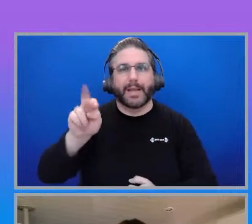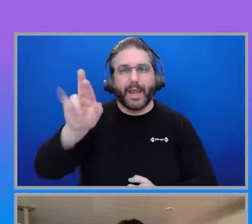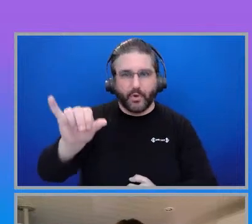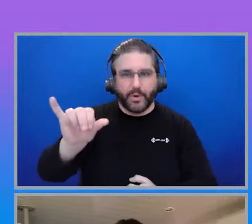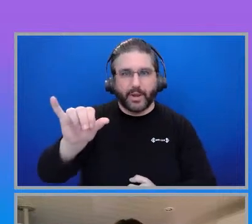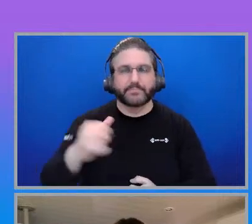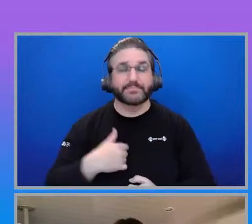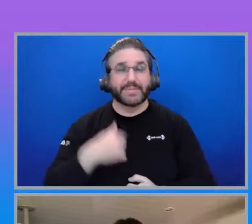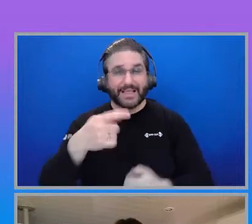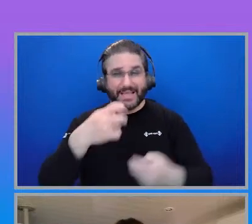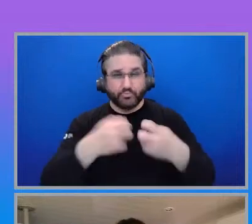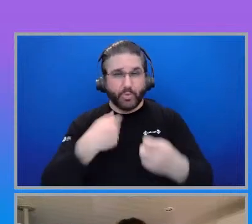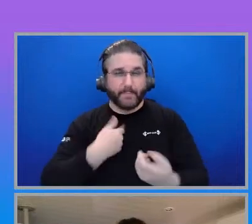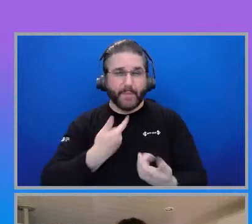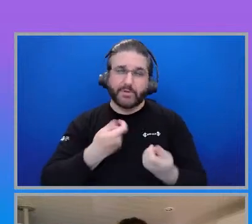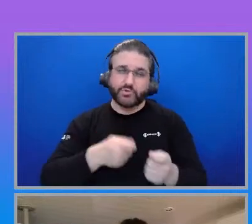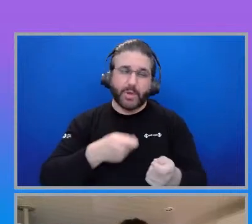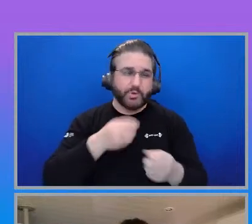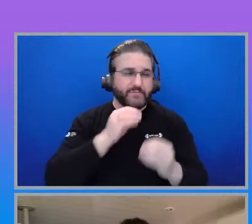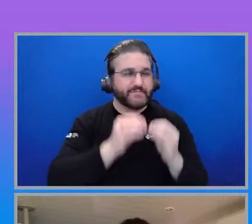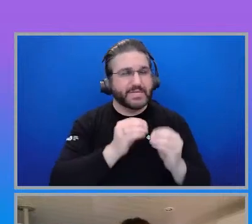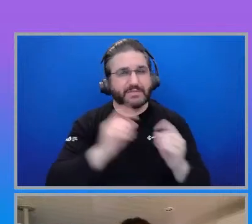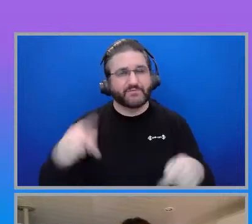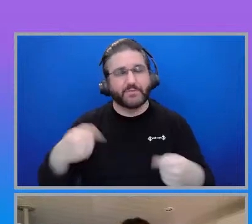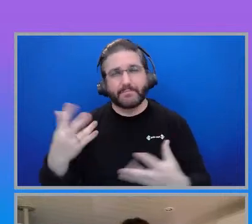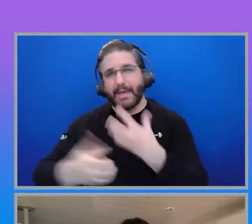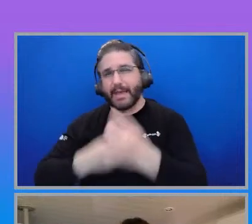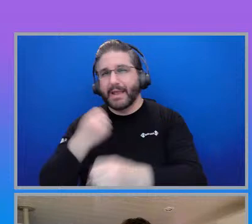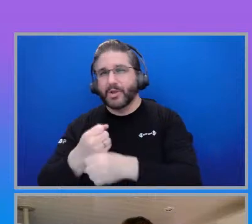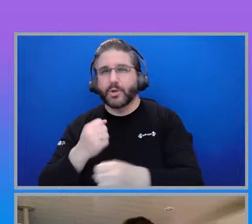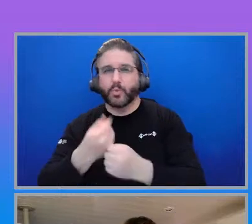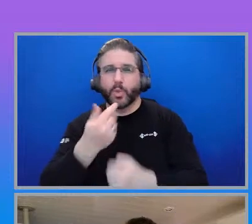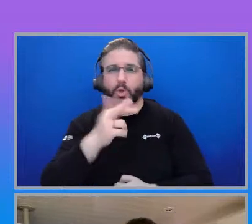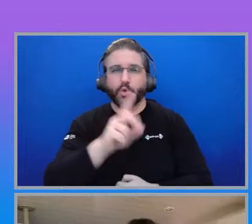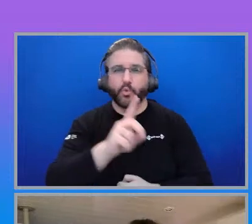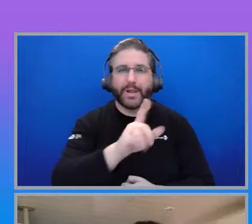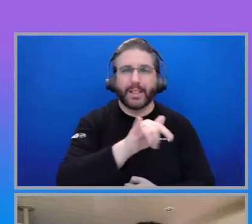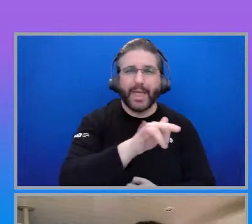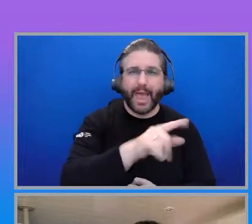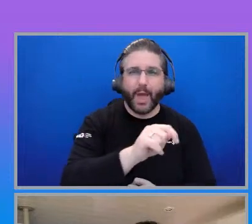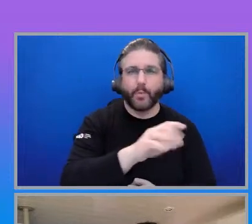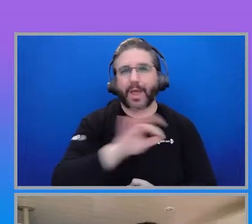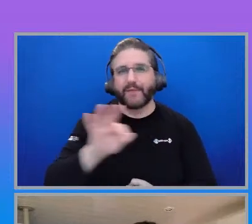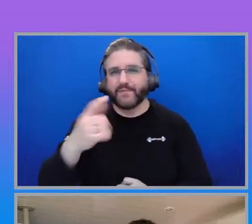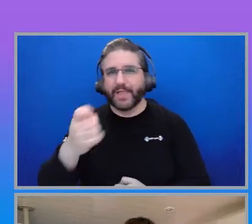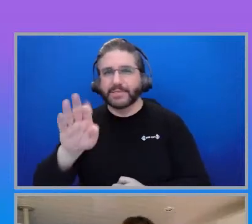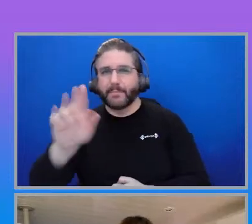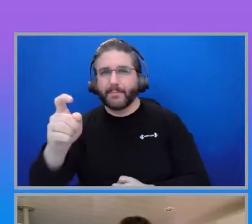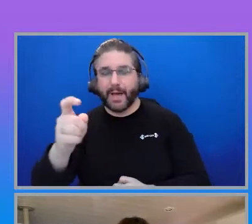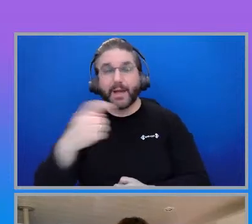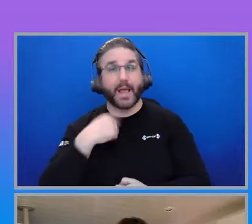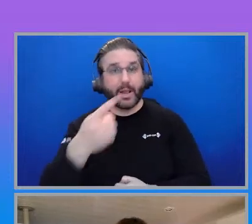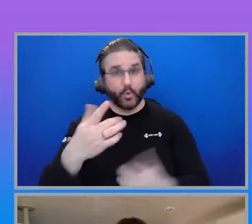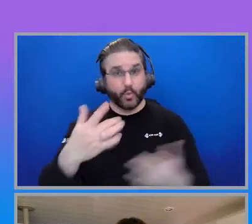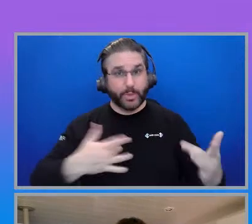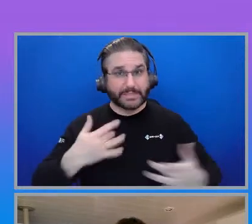I've been poking at since the early days of grid layout and flexbox. And I really hope